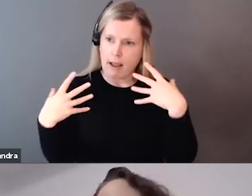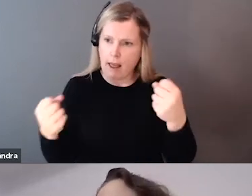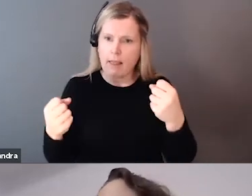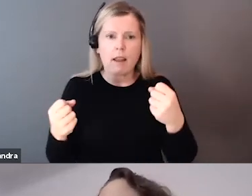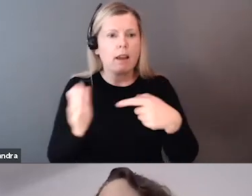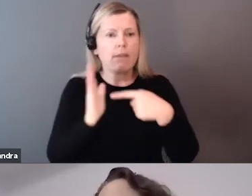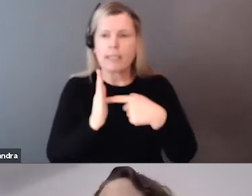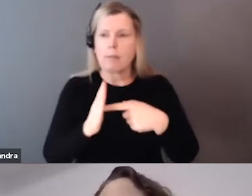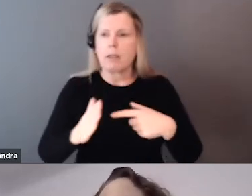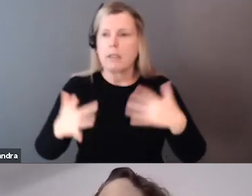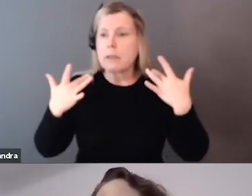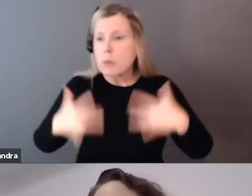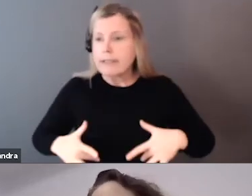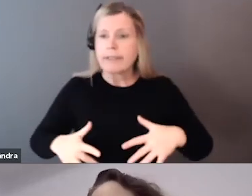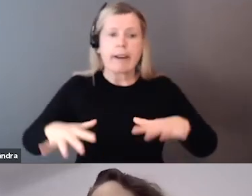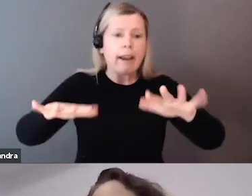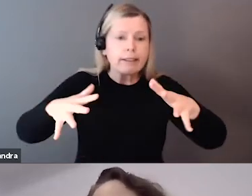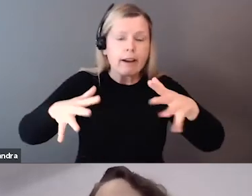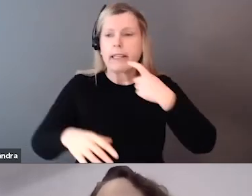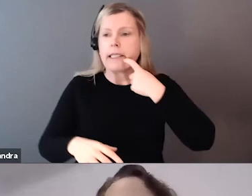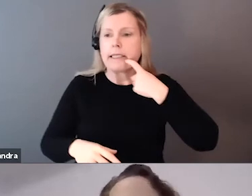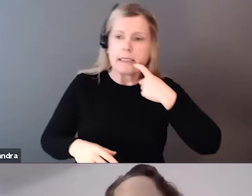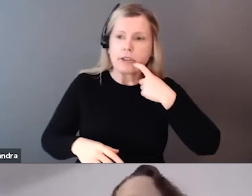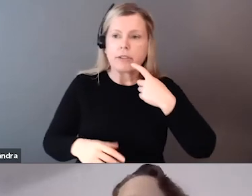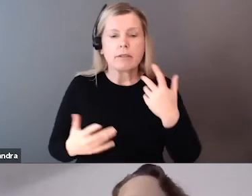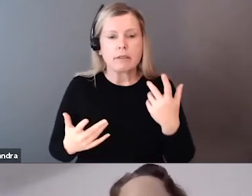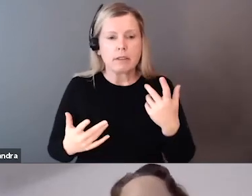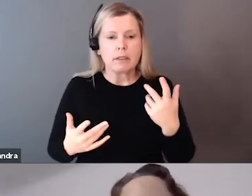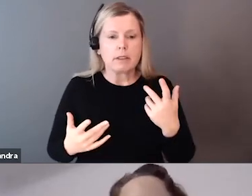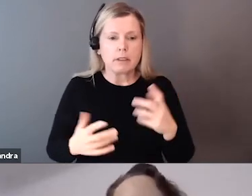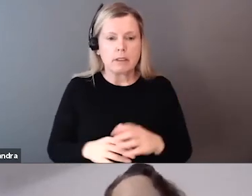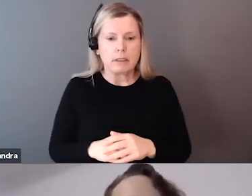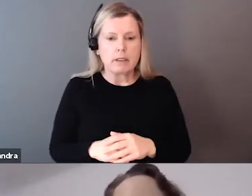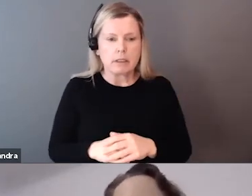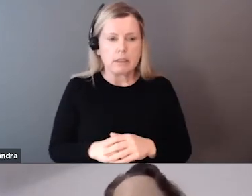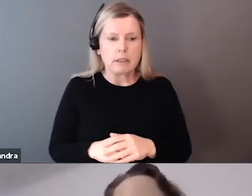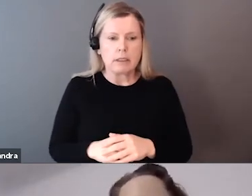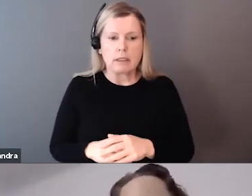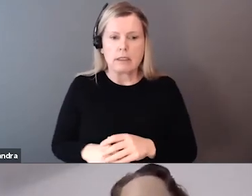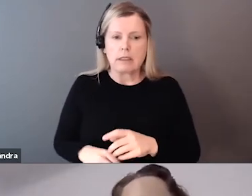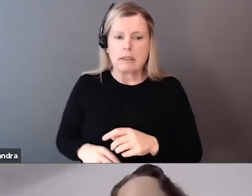anxiety and addictions. And they all needed to have experience with that sort of situation. So,